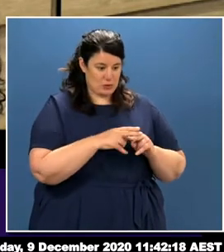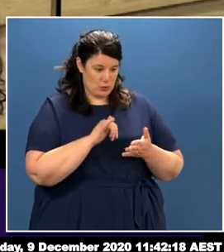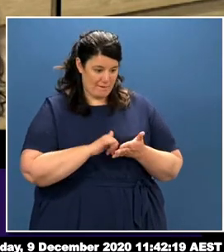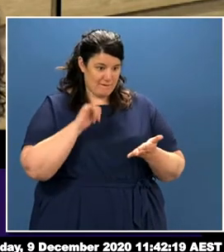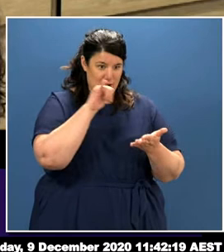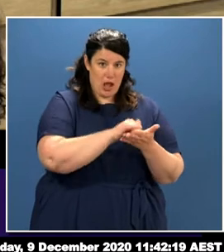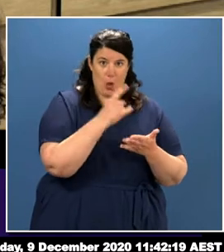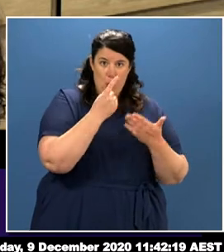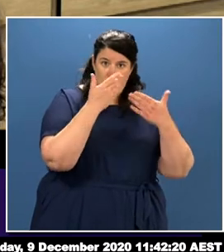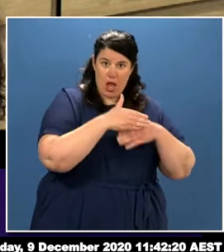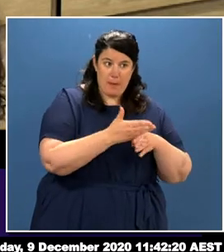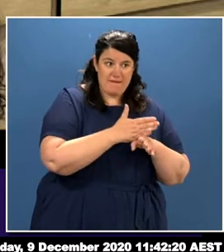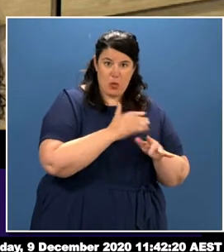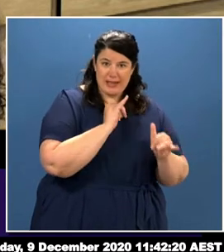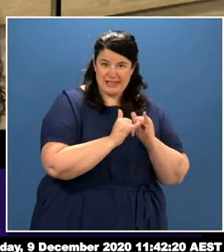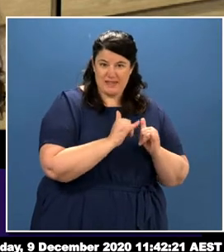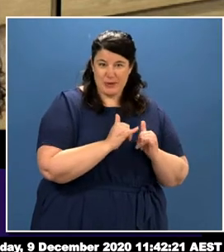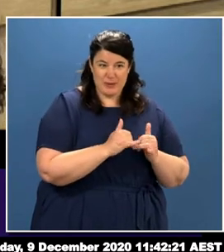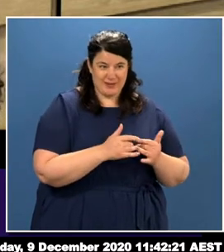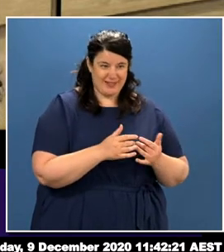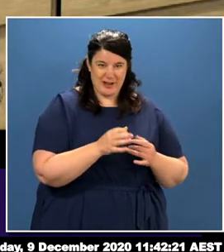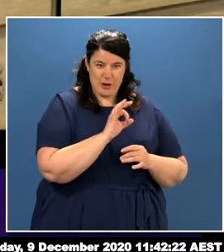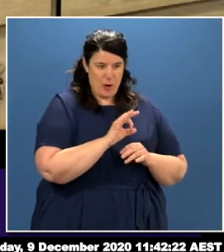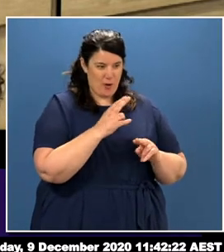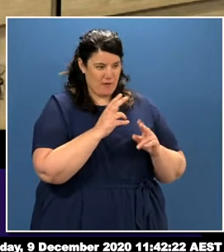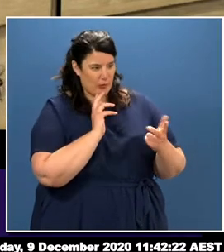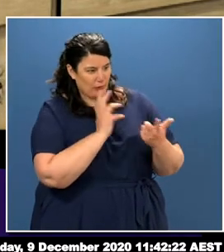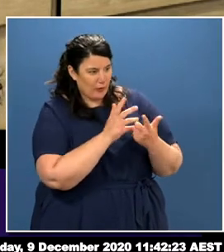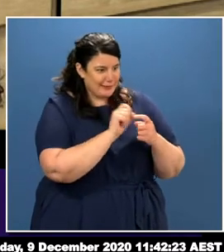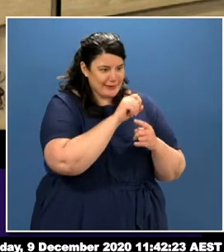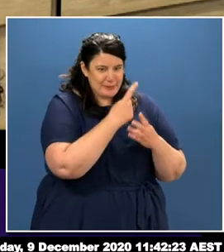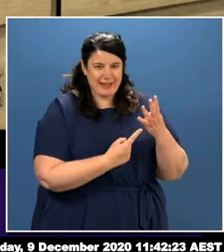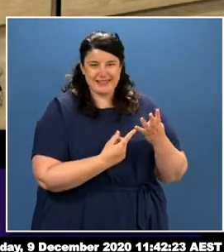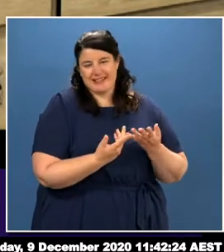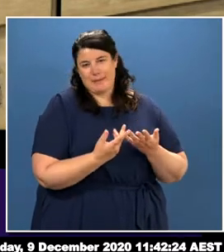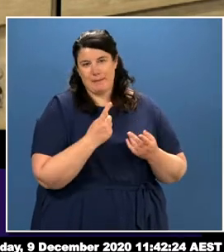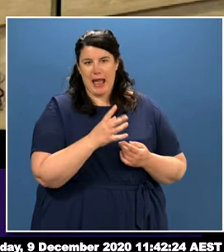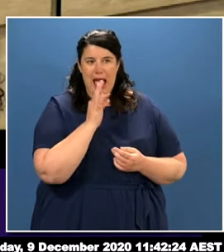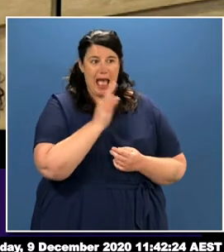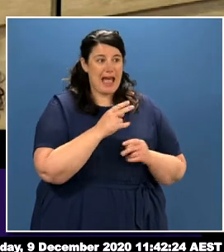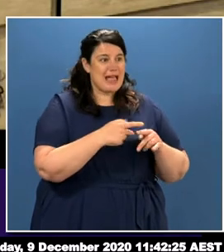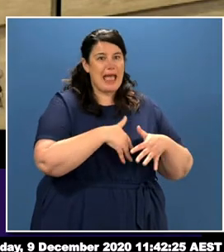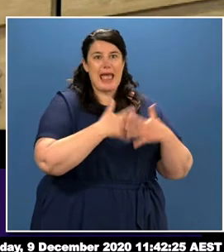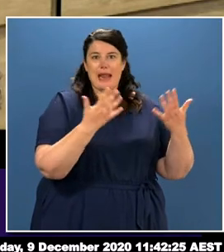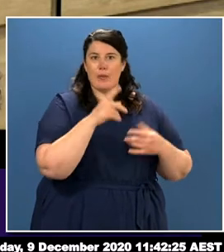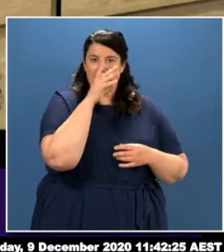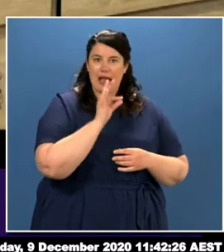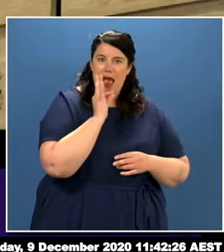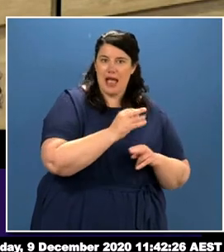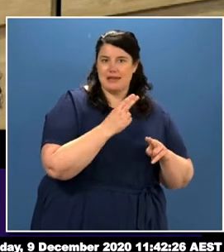interview isn't necessarily a disability-specific request but a request that anybody might have made?